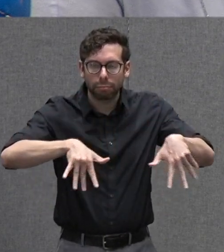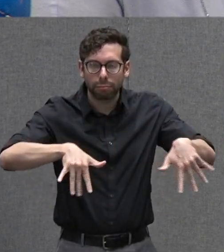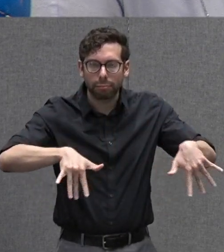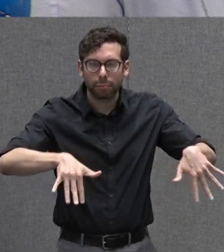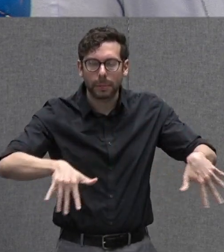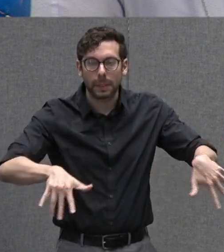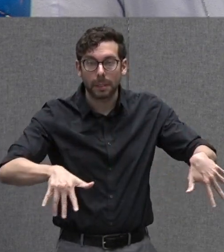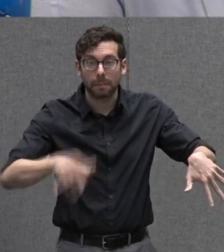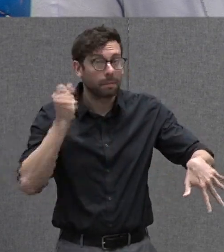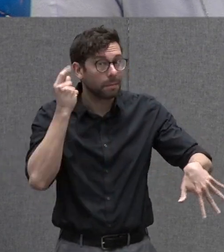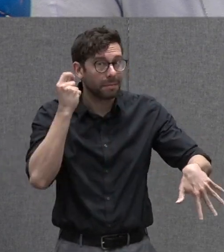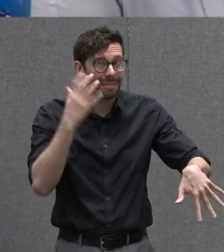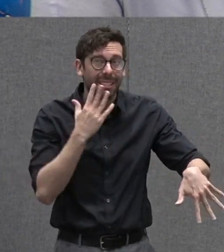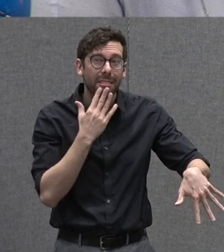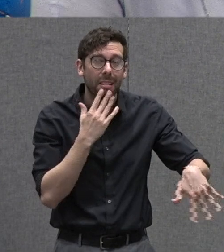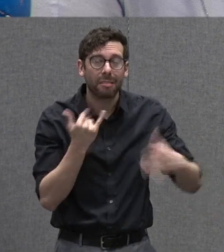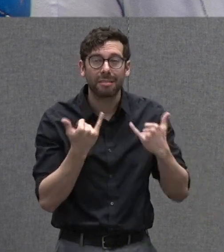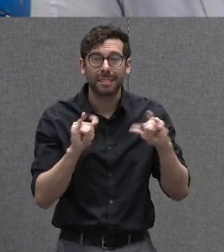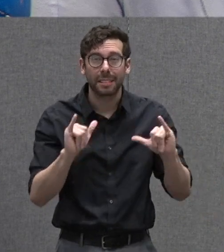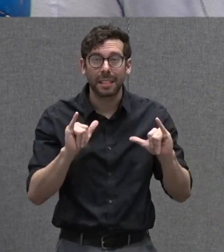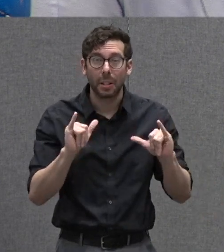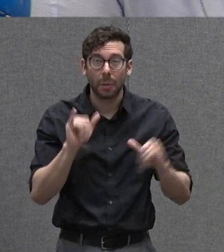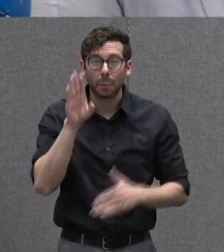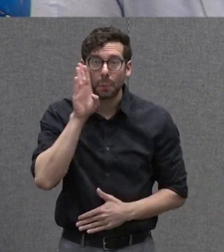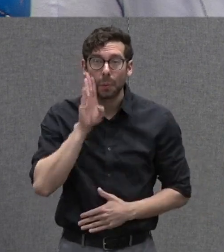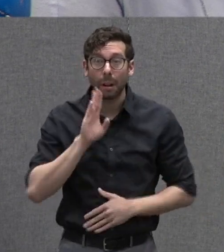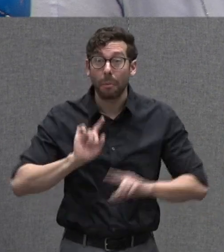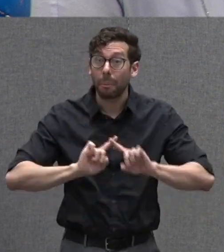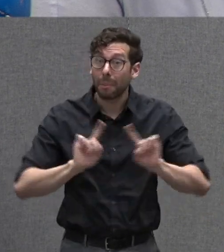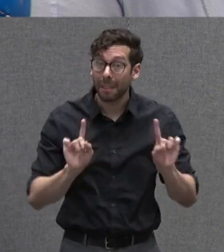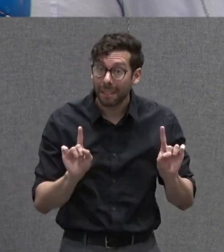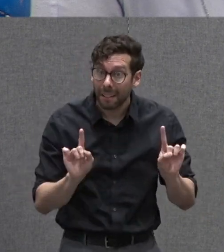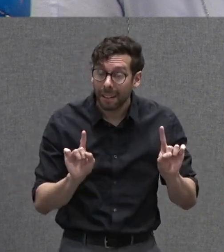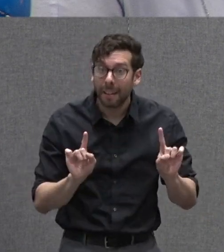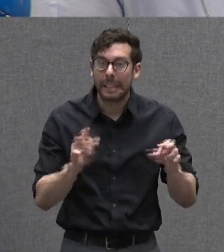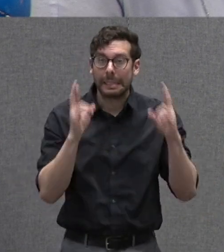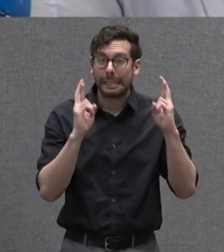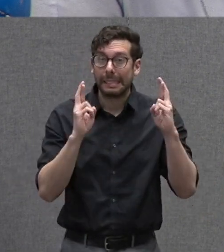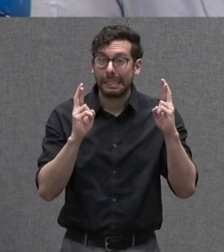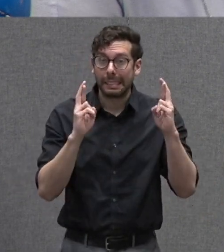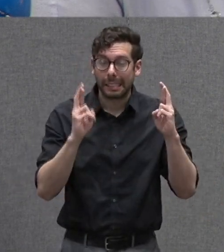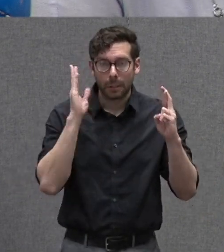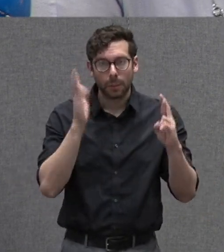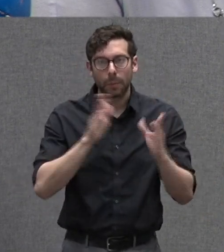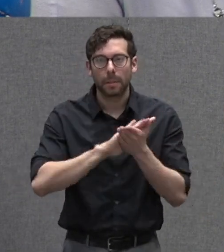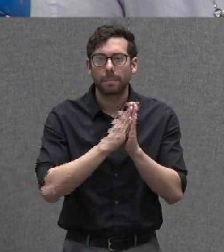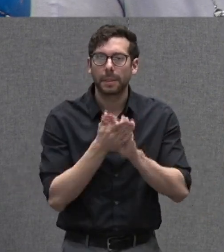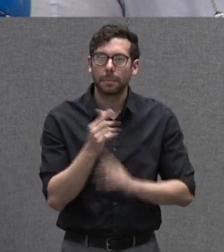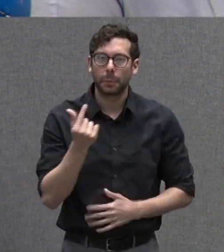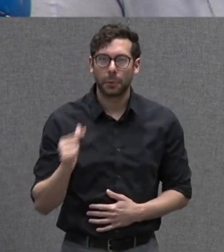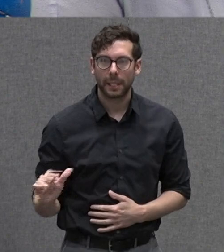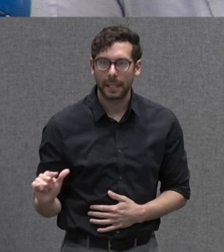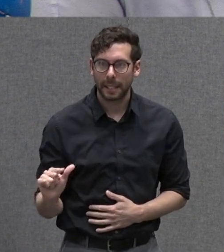you can hope that it's going to be green. You can put your ears to the ground and close your eyes